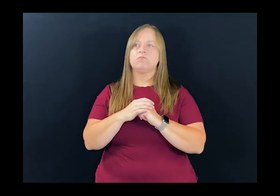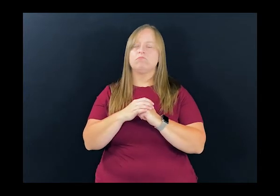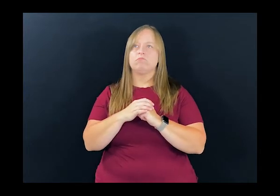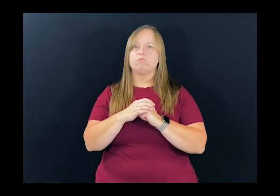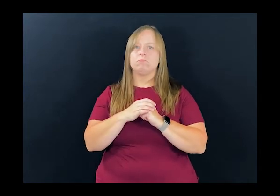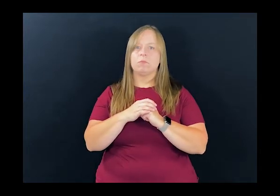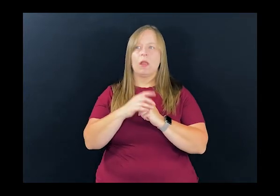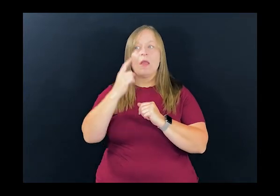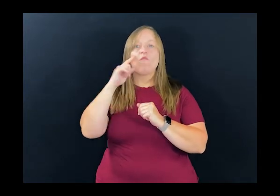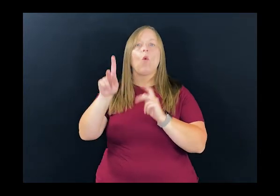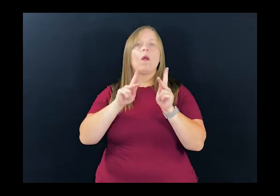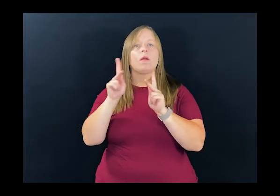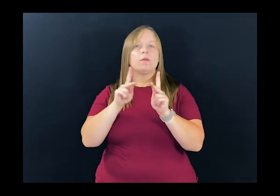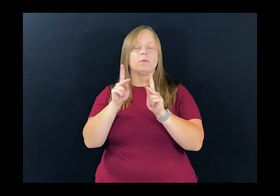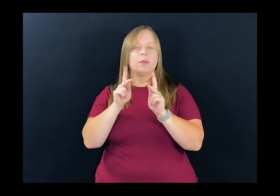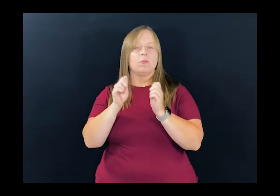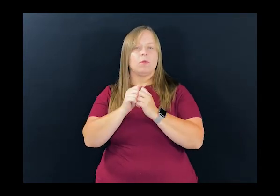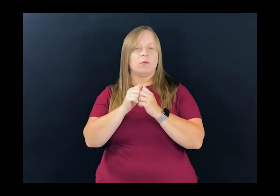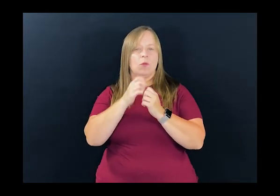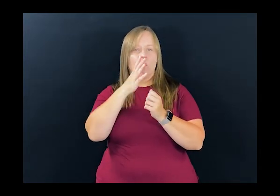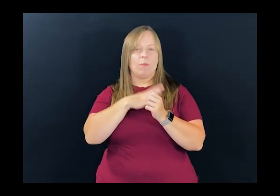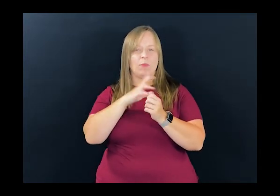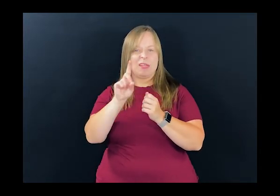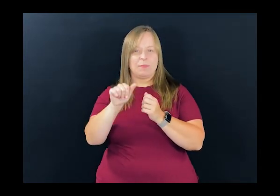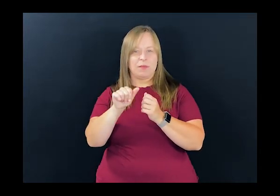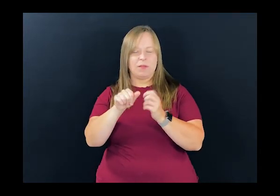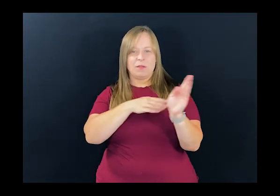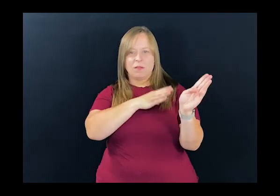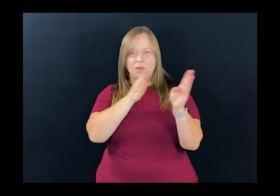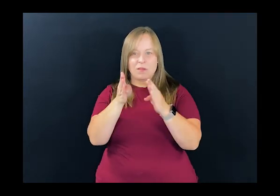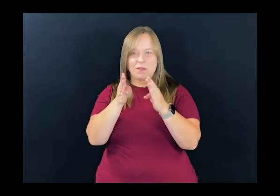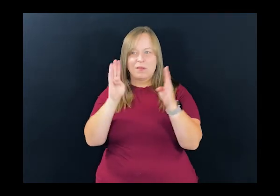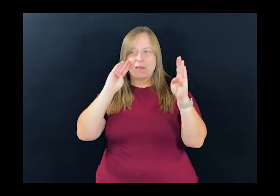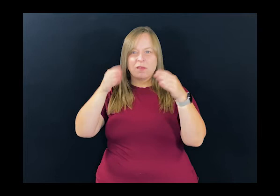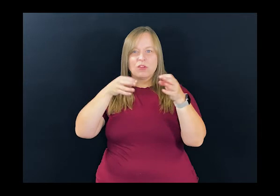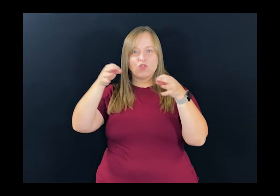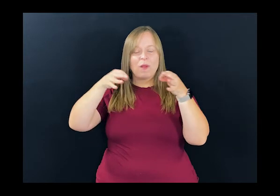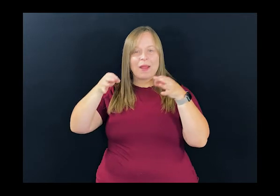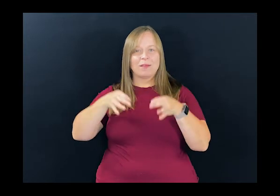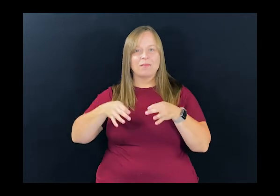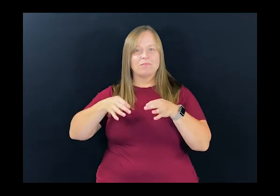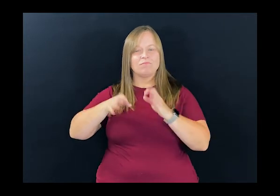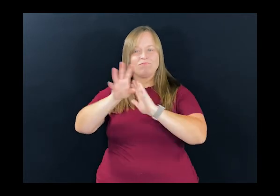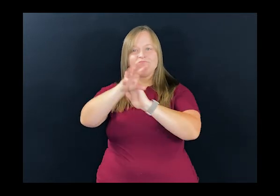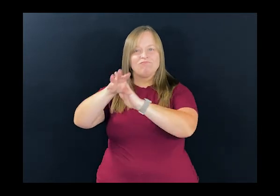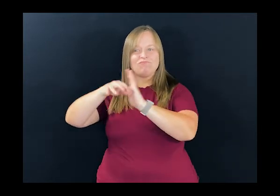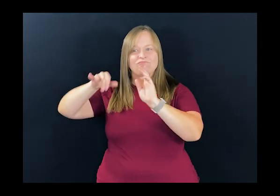and for women with disabilities. And they're also directed by, it was just interesting,